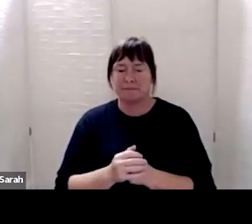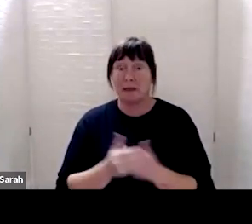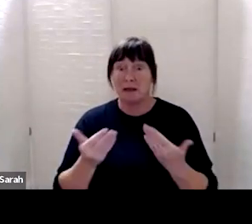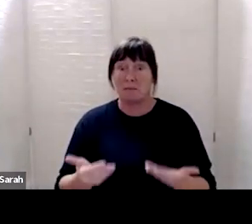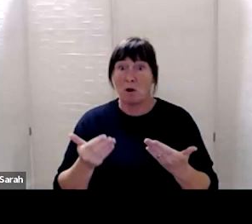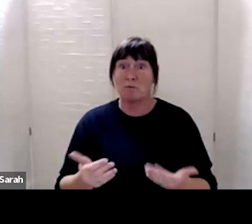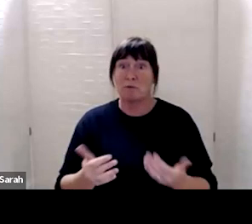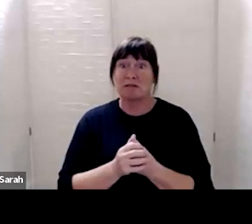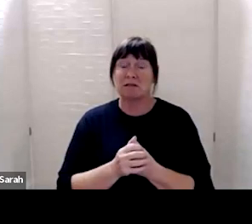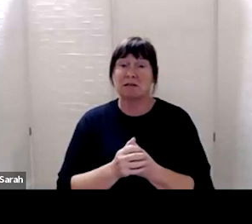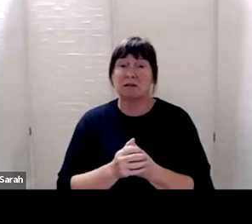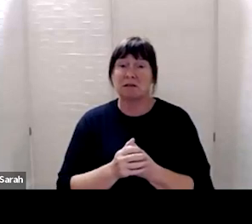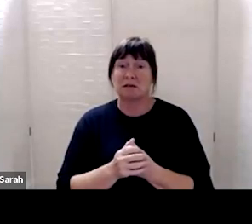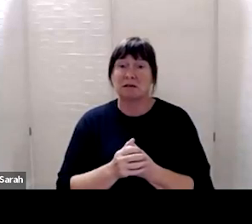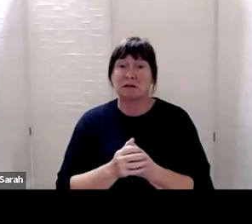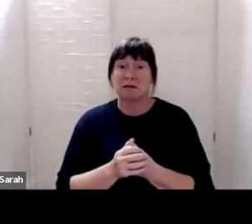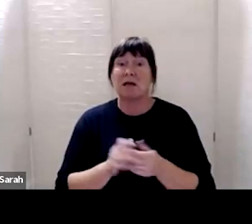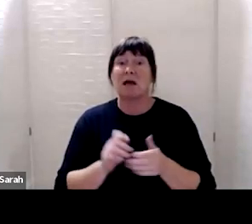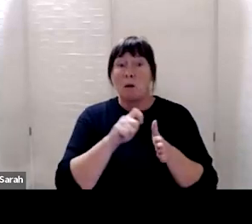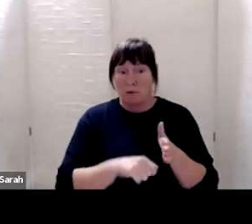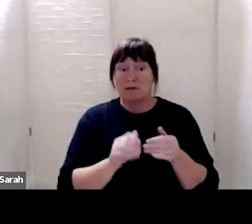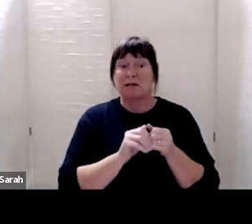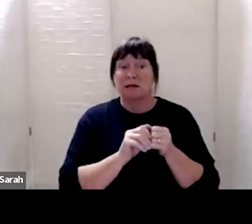we’re talking about Purchasing Guidelines as they apply